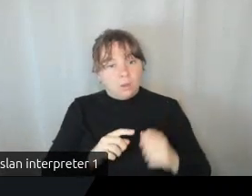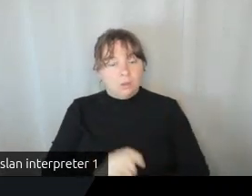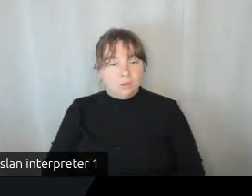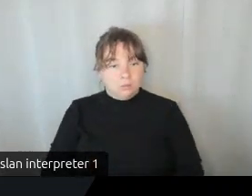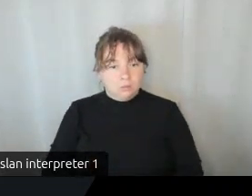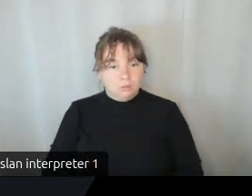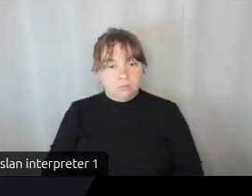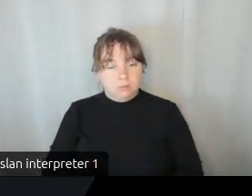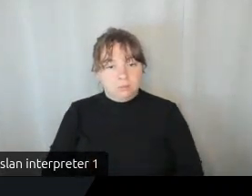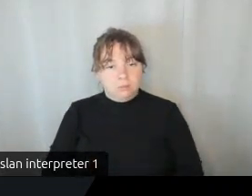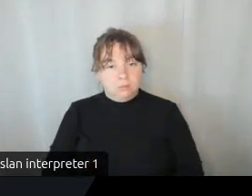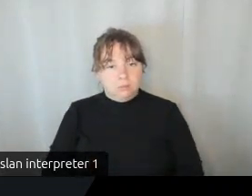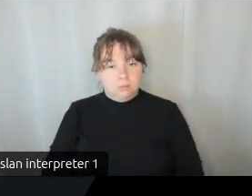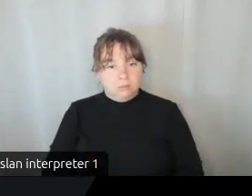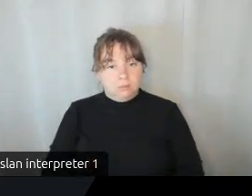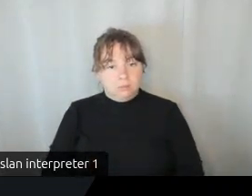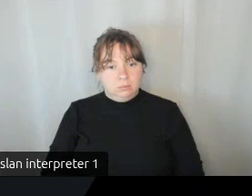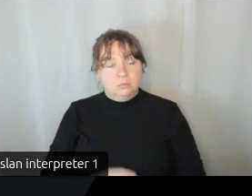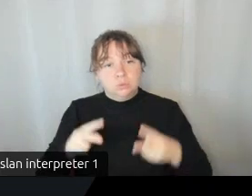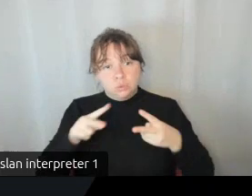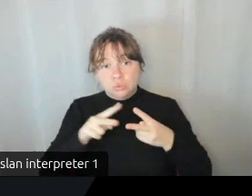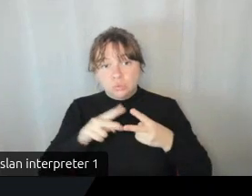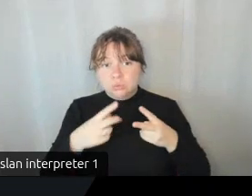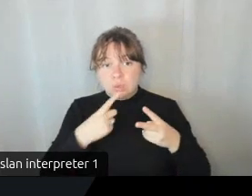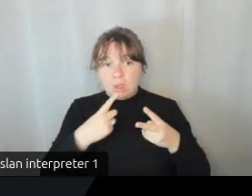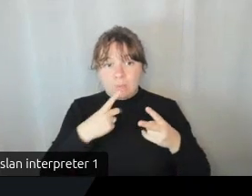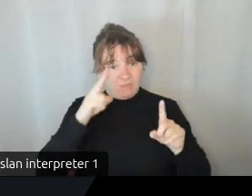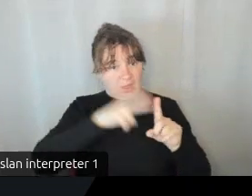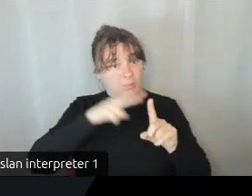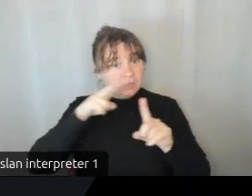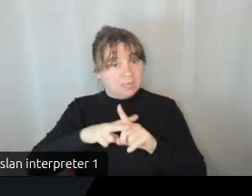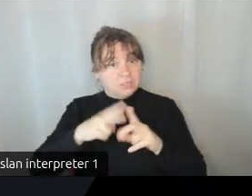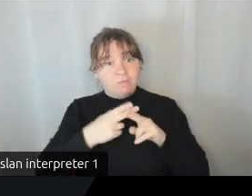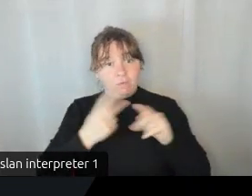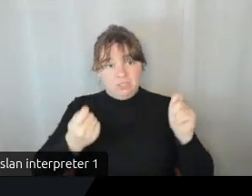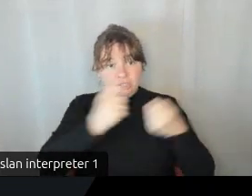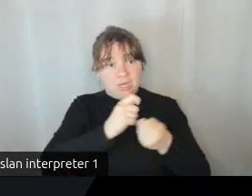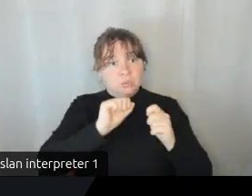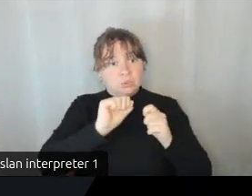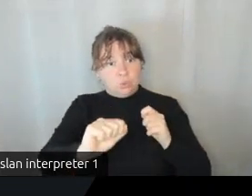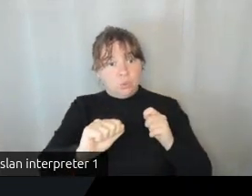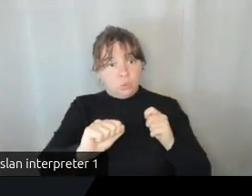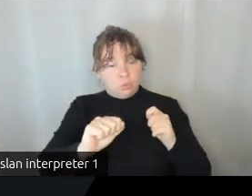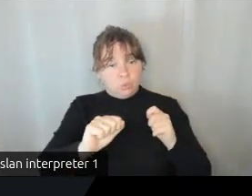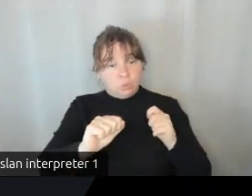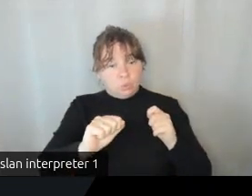So there are two main types of applications to vary and it's important to distinguish these two